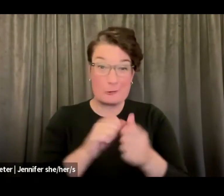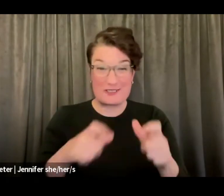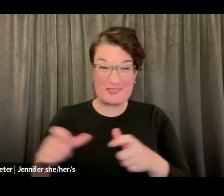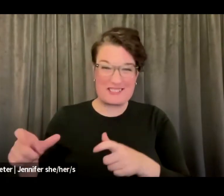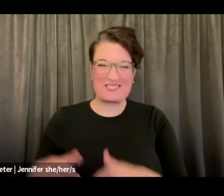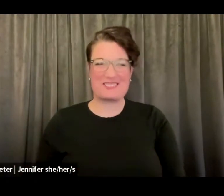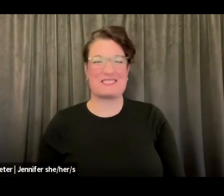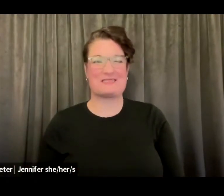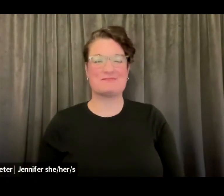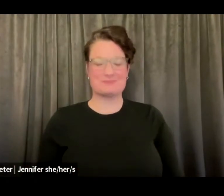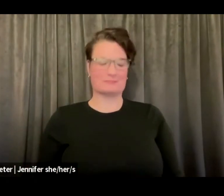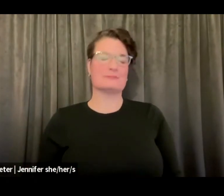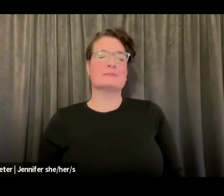Take some deep breaths.